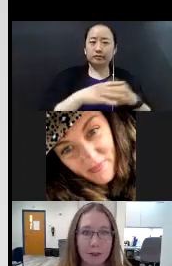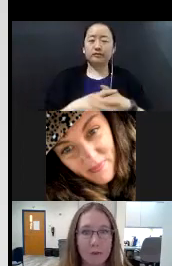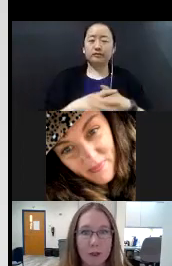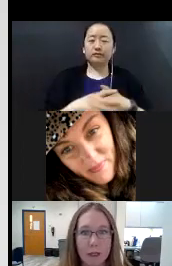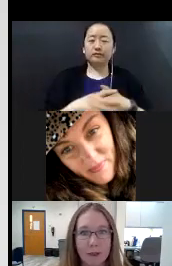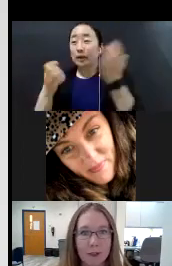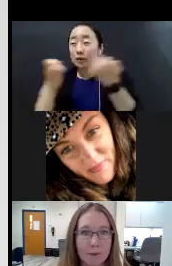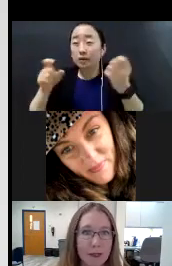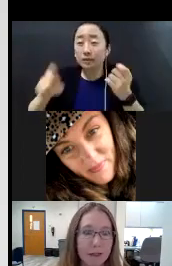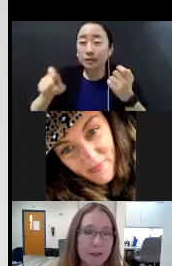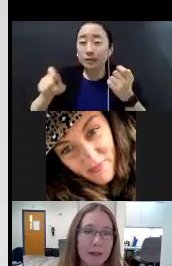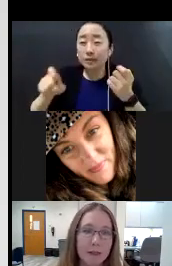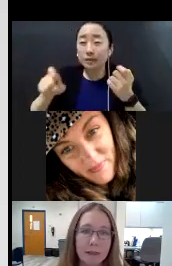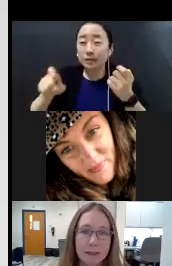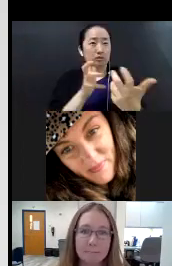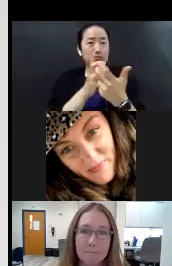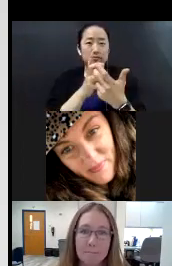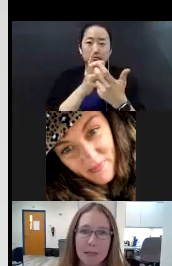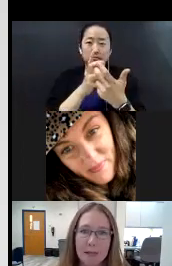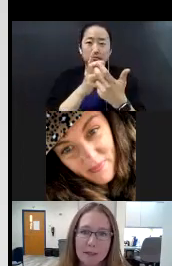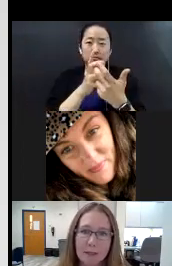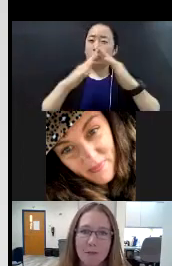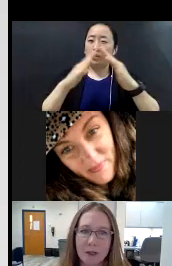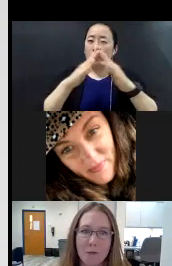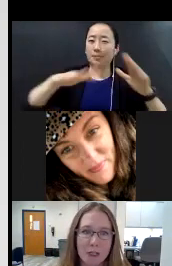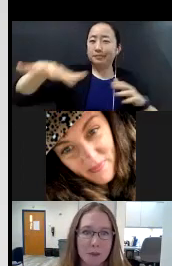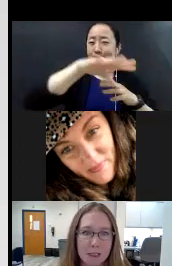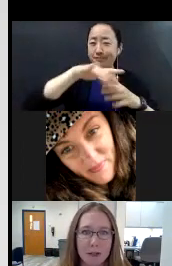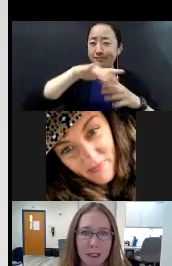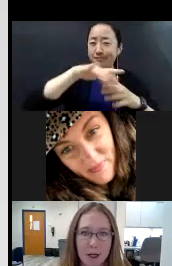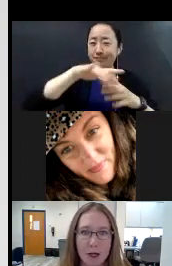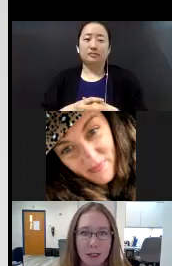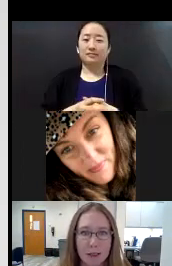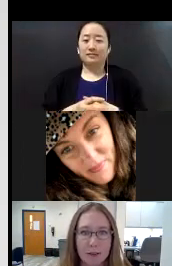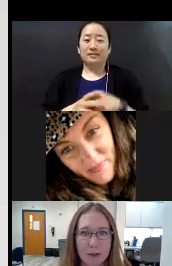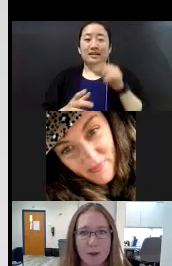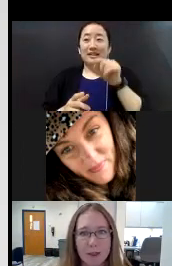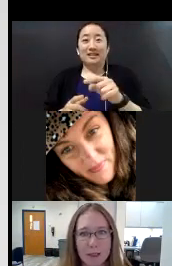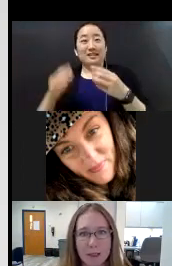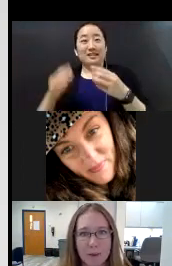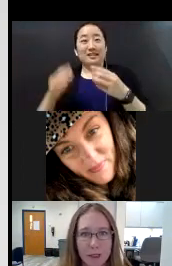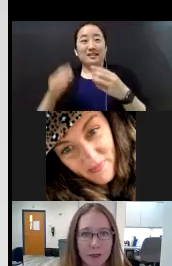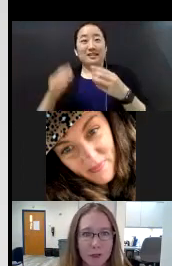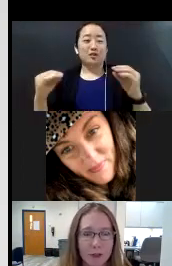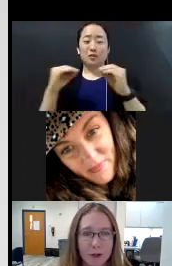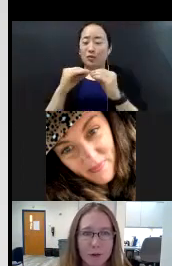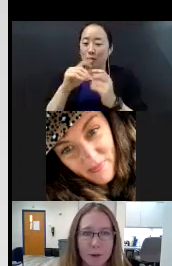WORK IN THEIR SPACE. IT'S DEFINITELY MORE SPECIFIC AND TARGETED TO ADDRESS ACCESSIBILITY CONCERNS OR INFORMATION